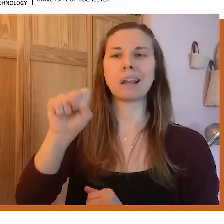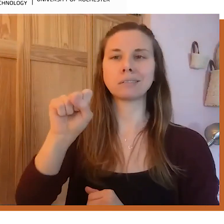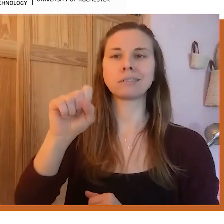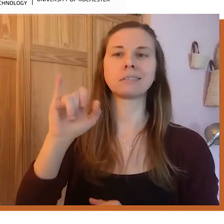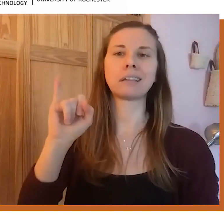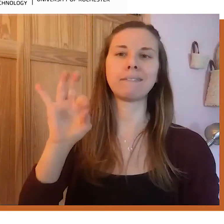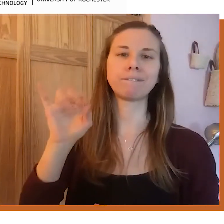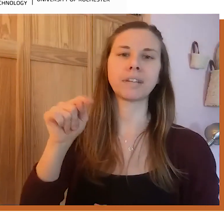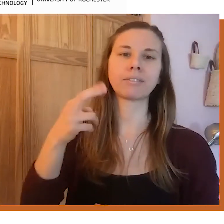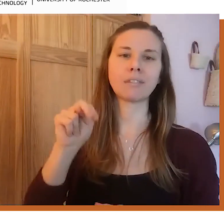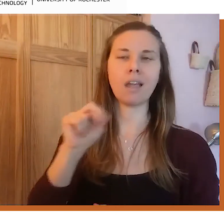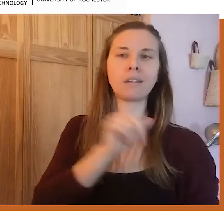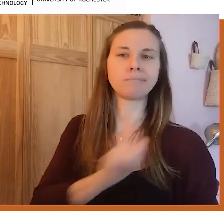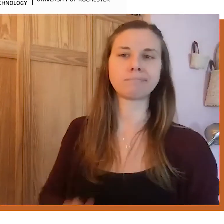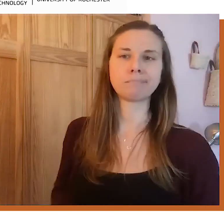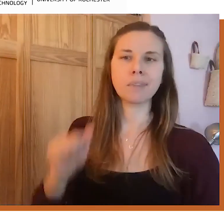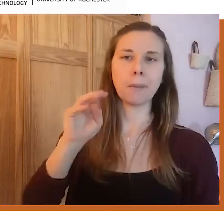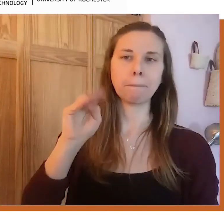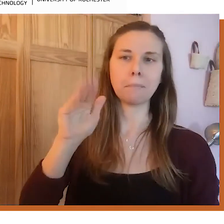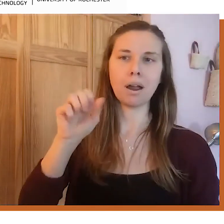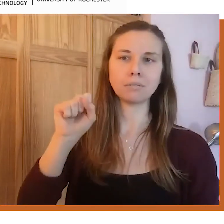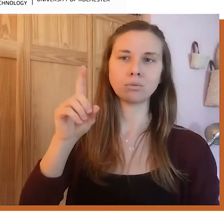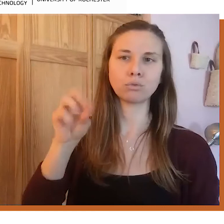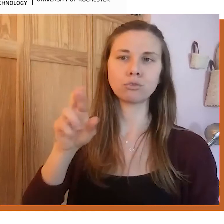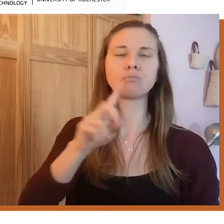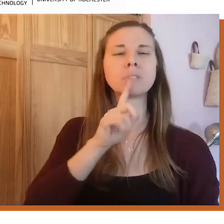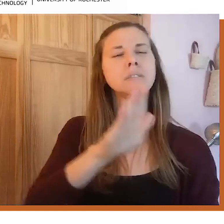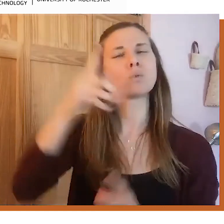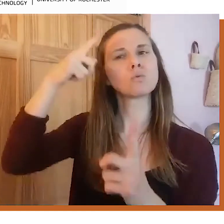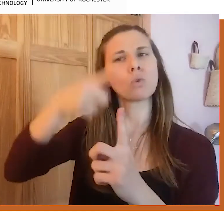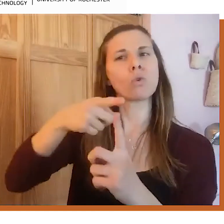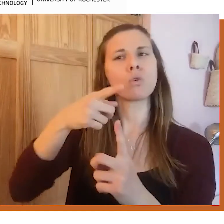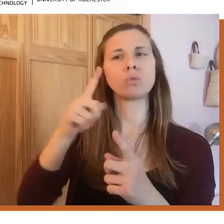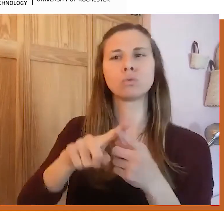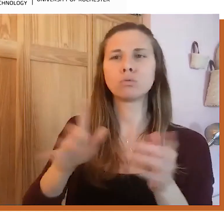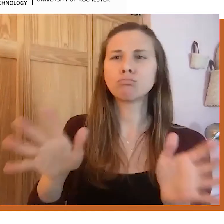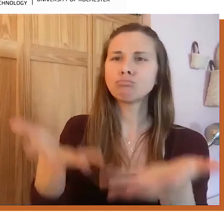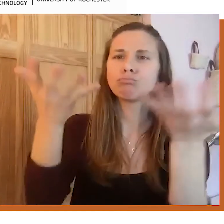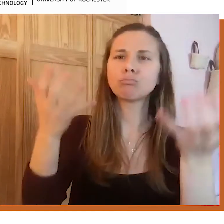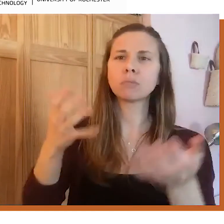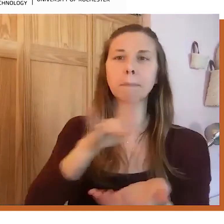They told me that I also should apply for the AAAS IF/THEN Ambassador program.